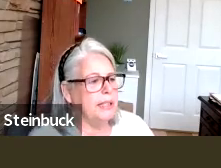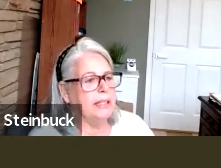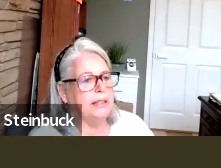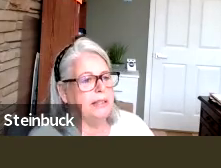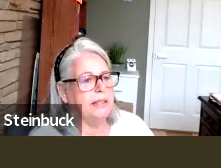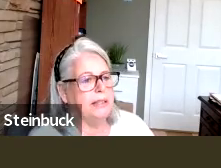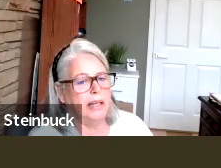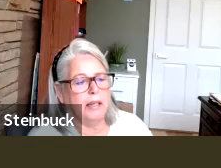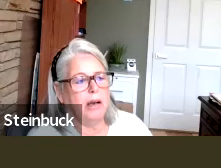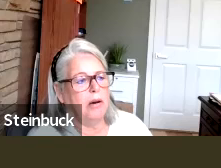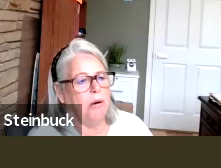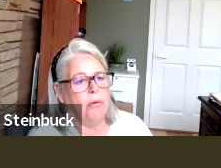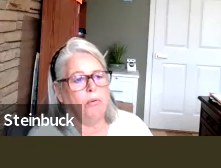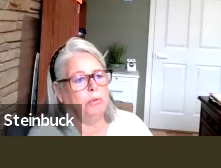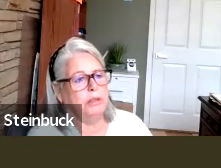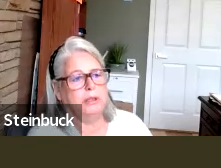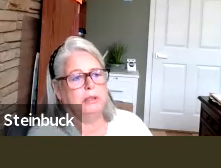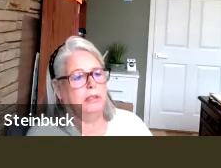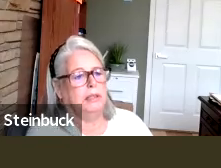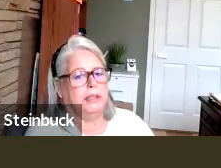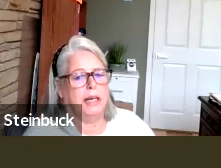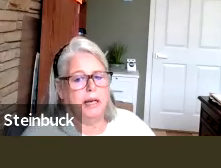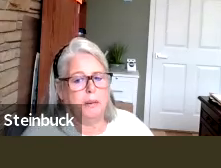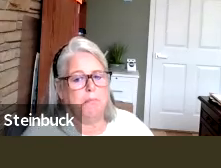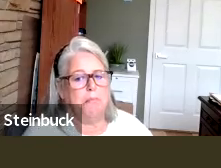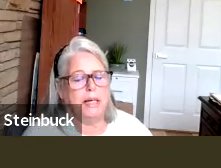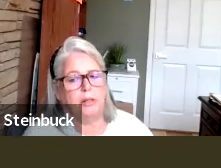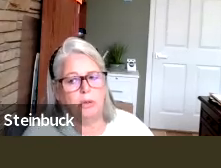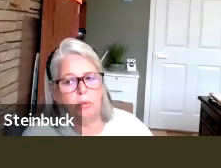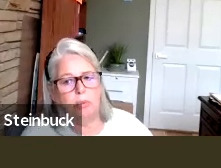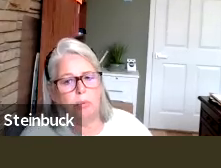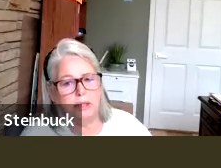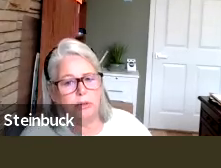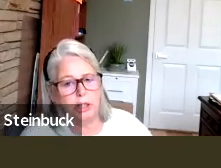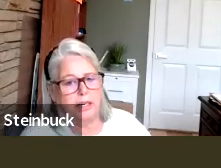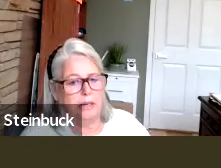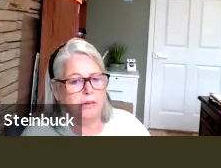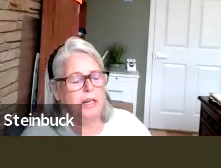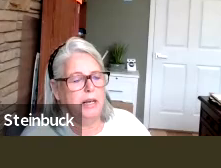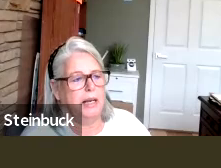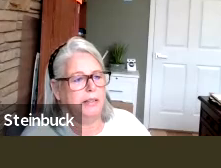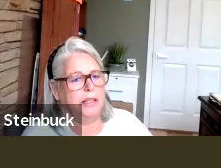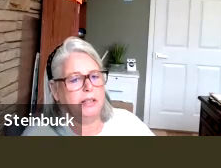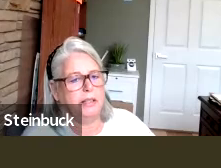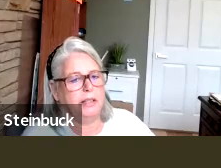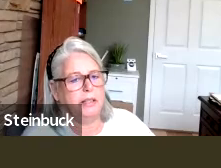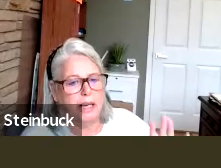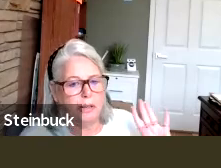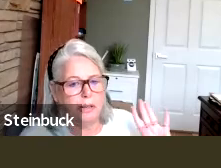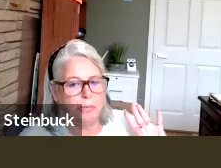Because in the stock photos, there were two that had people with disabilities in it.